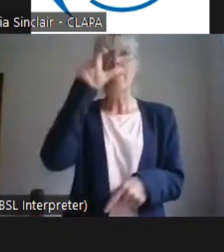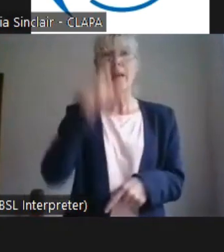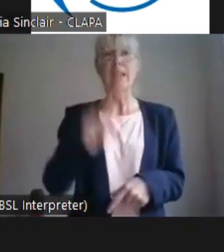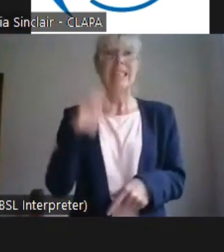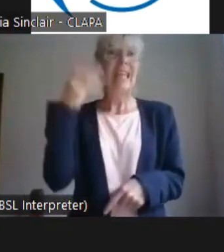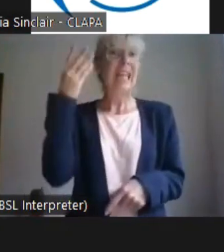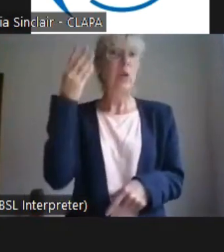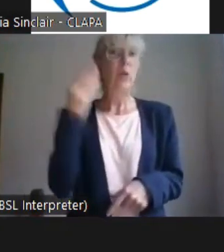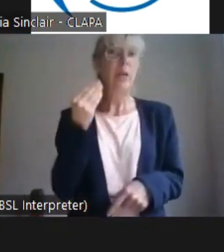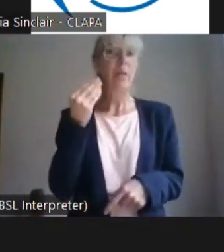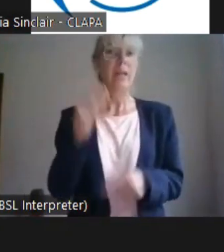um